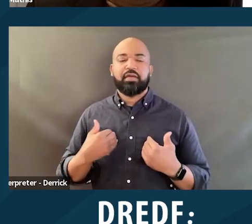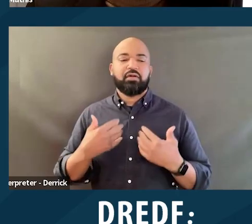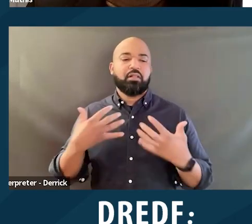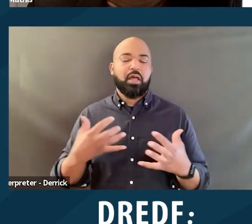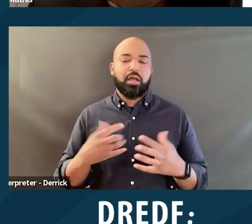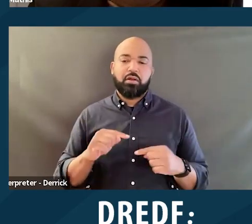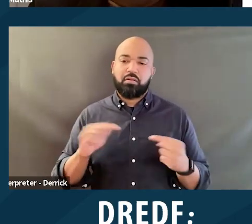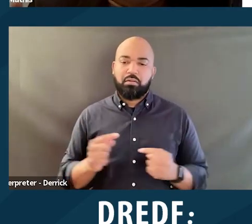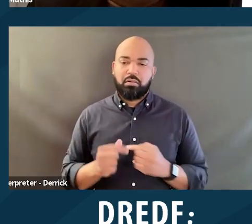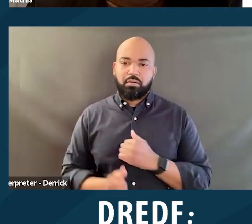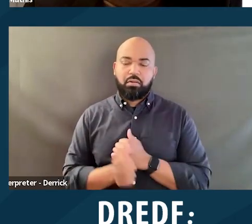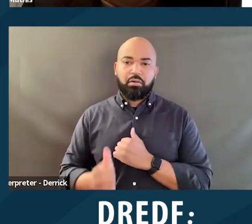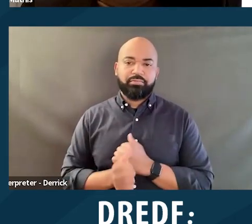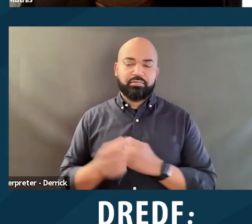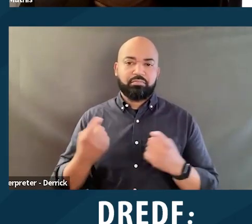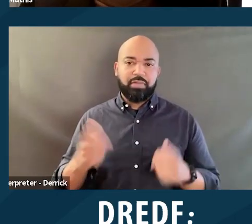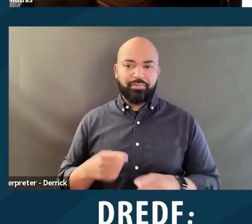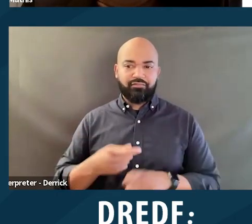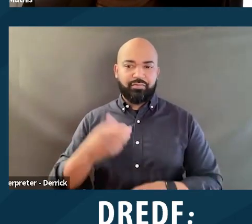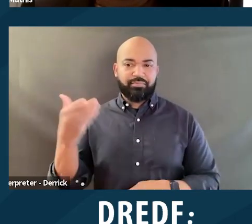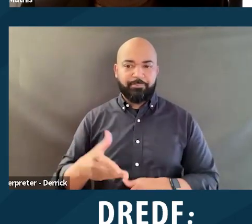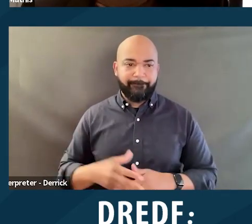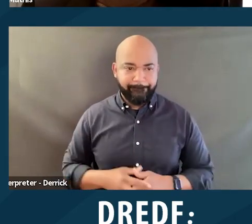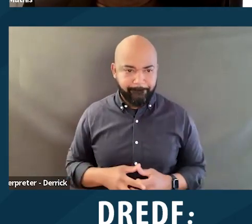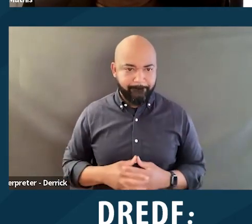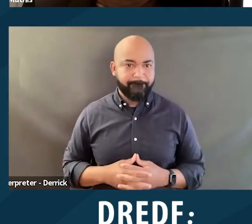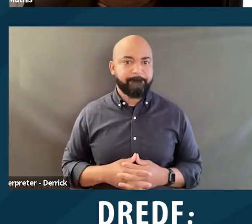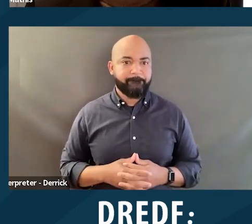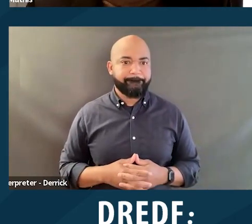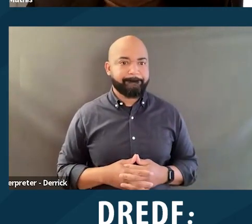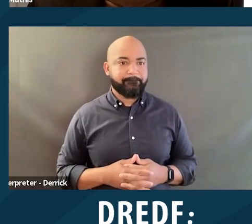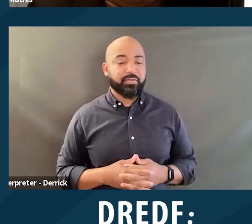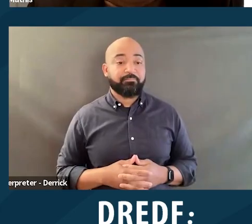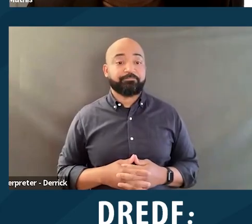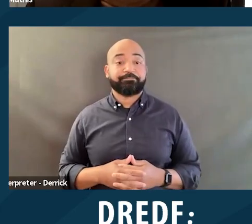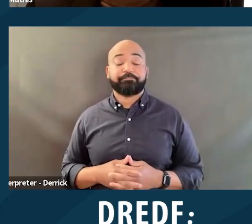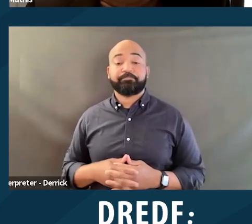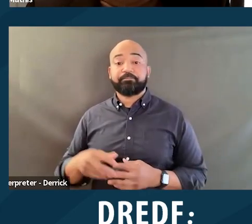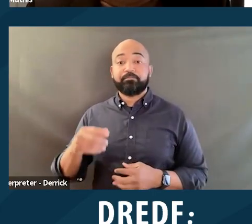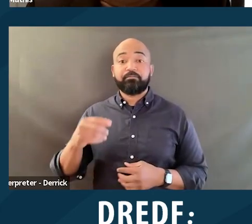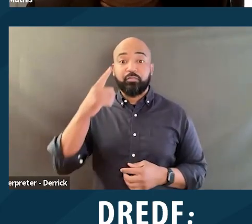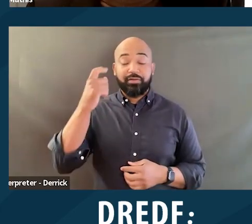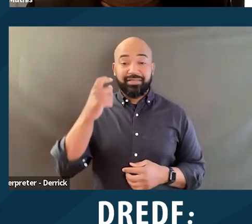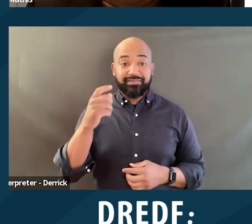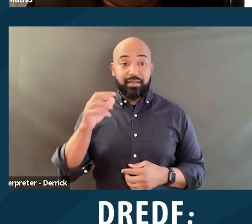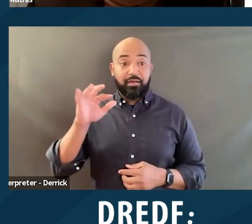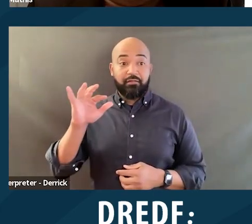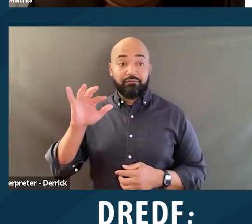most integrated setting means, there are a lot of harms that could potentially come from that.